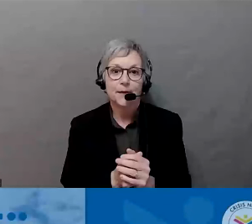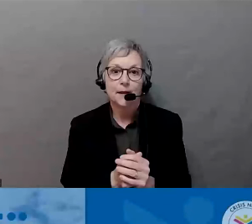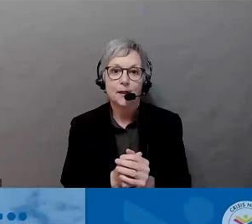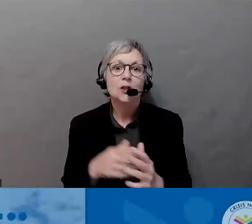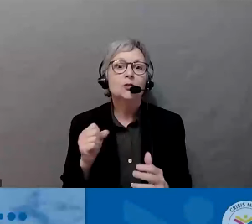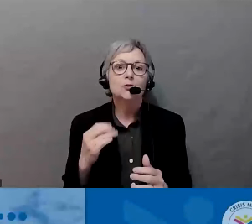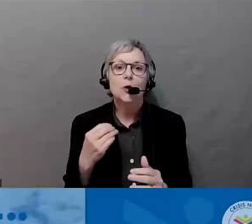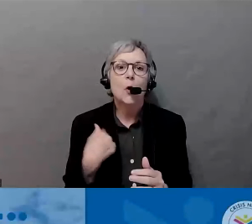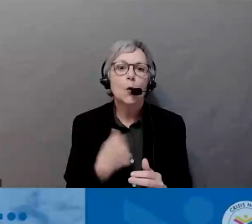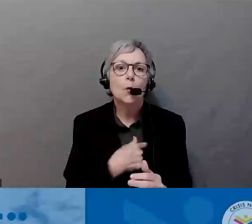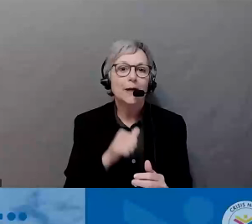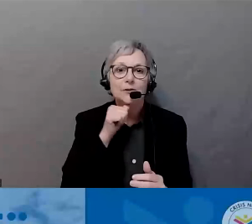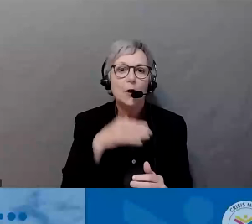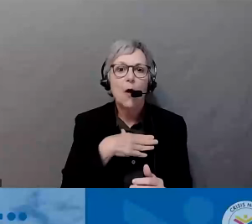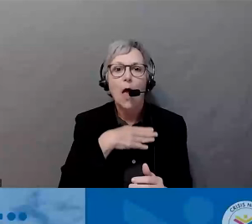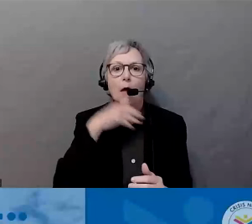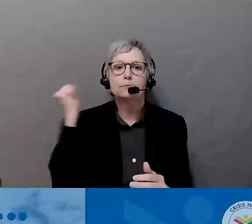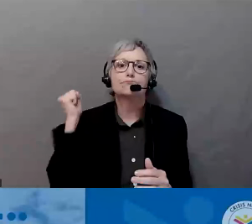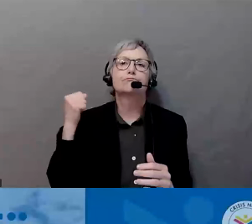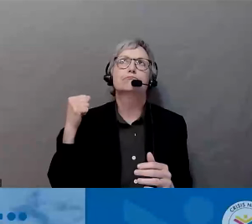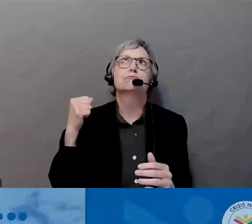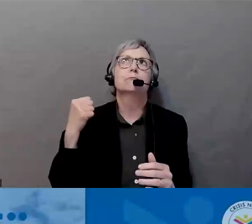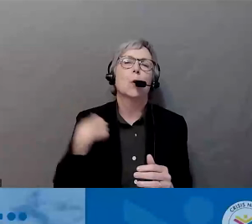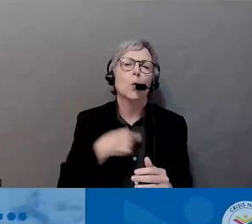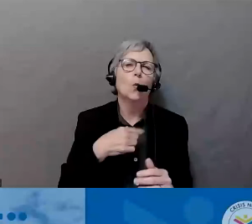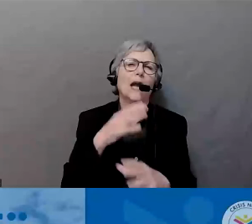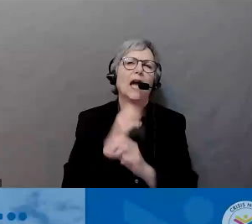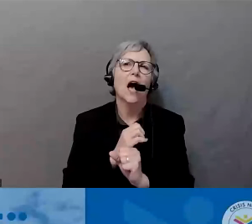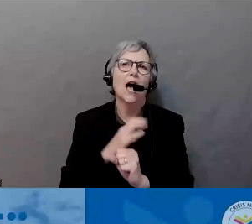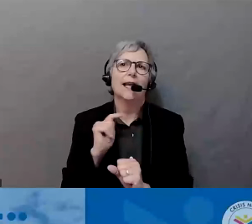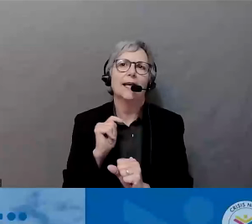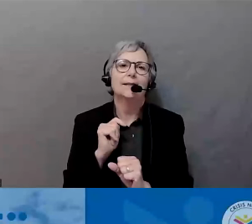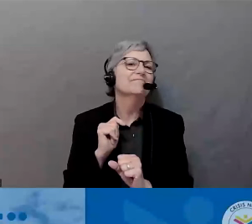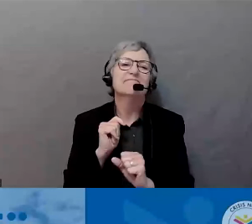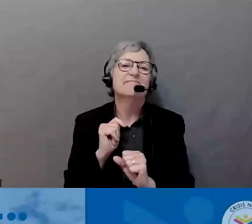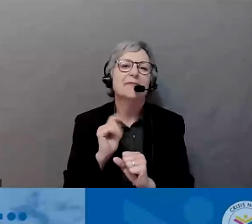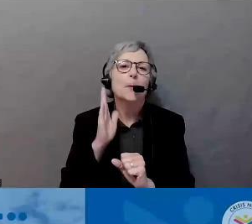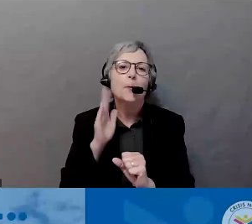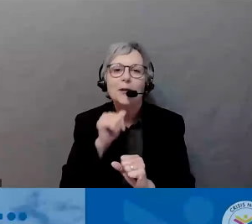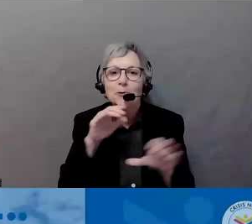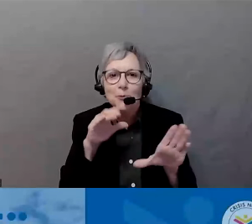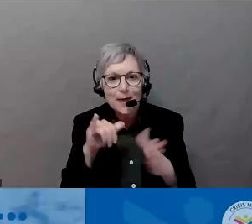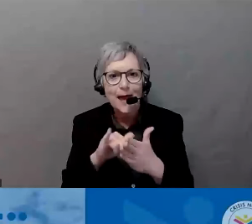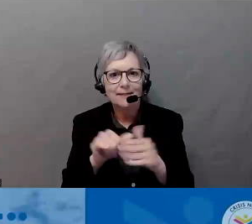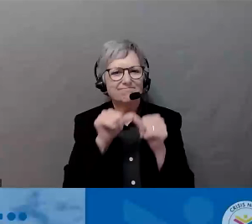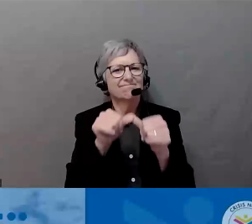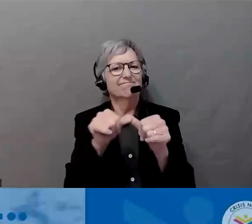ARE IN A GREAT PLACE, THAT PHRASE SHOULD BE THE RED FLAG THAT THERE